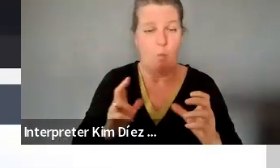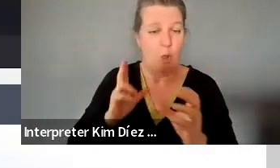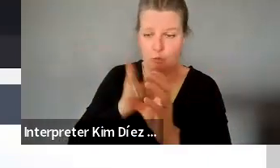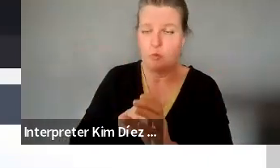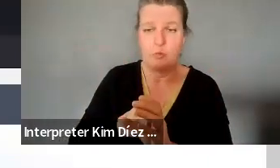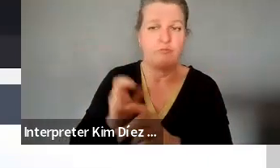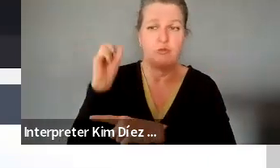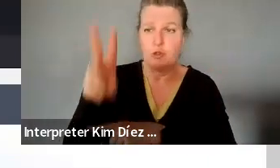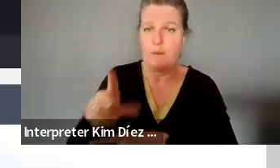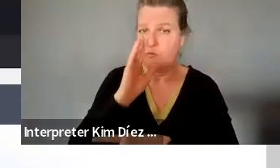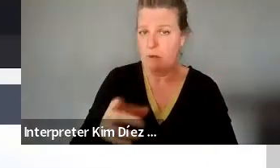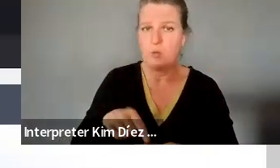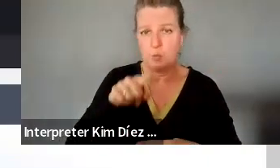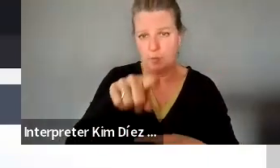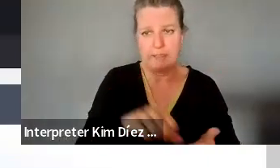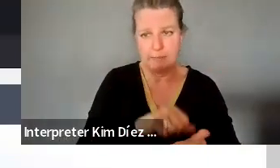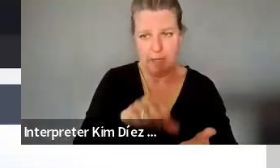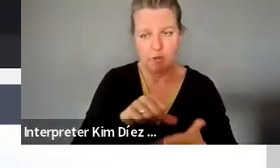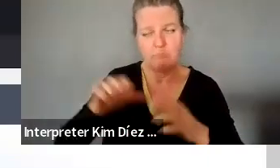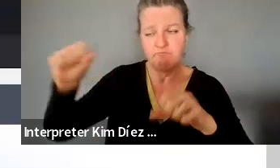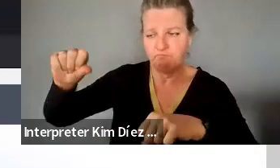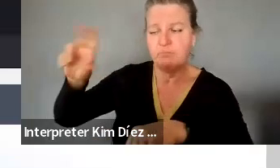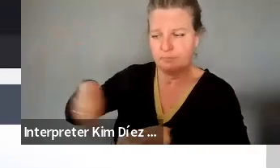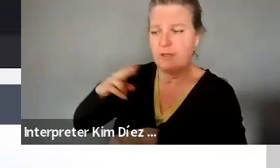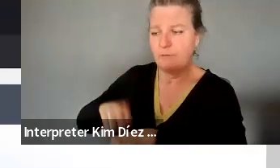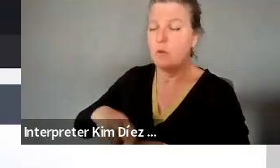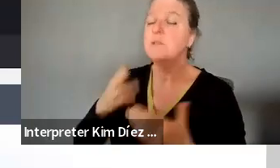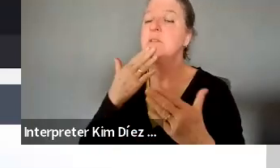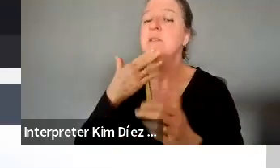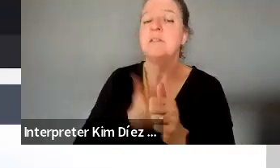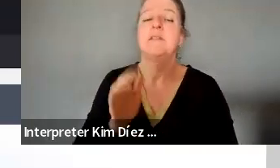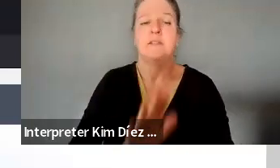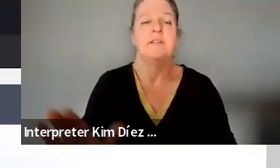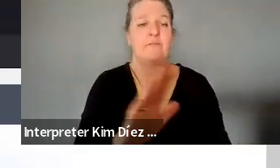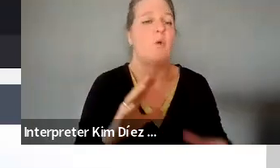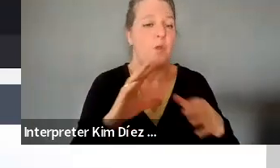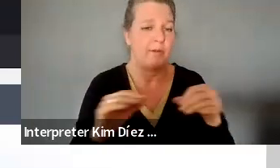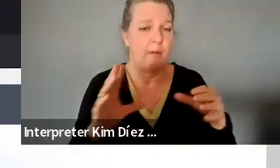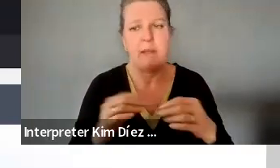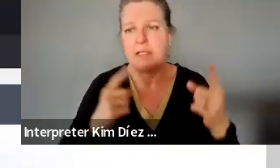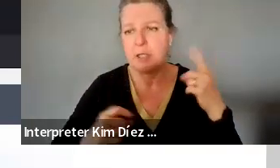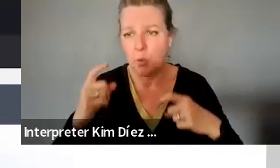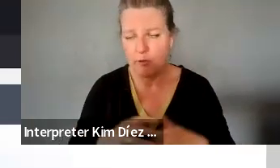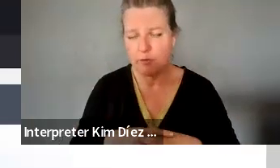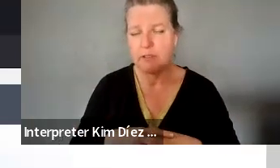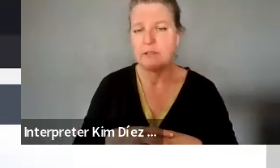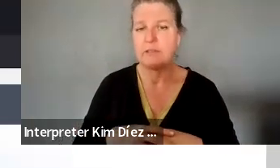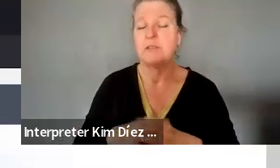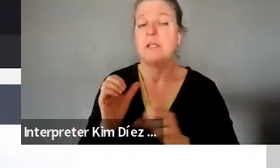[Alex] Of course, of course. [Una] Thanks everyone for your comments and questions. We wanna make this as effective as possible